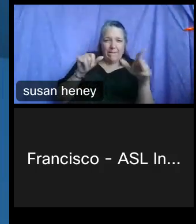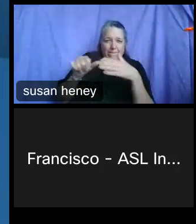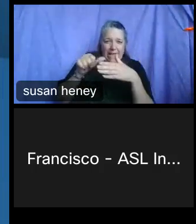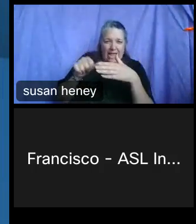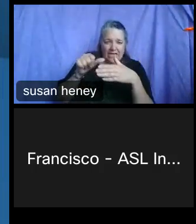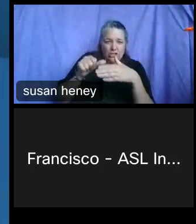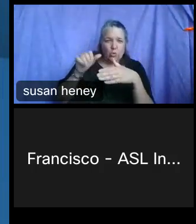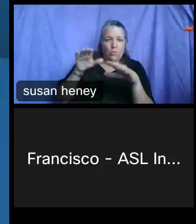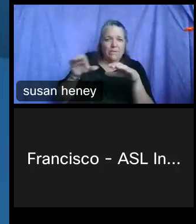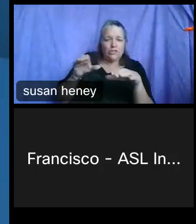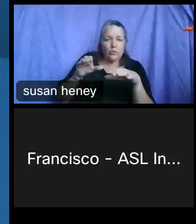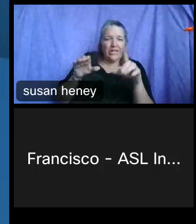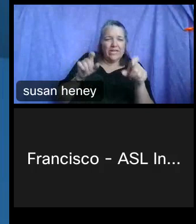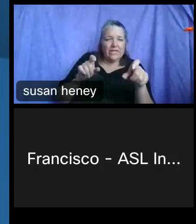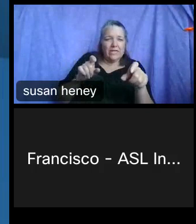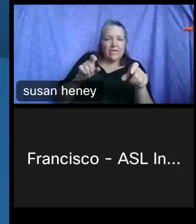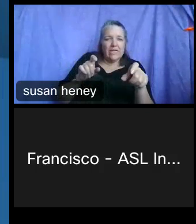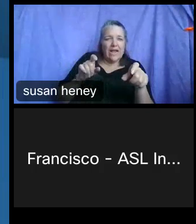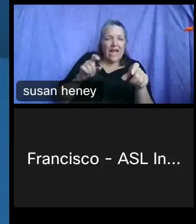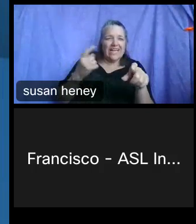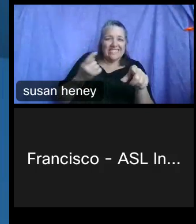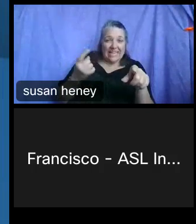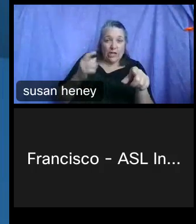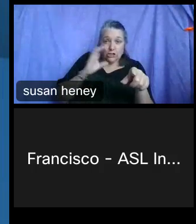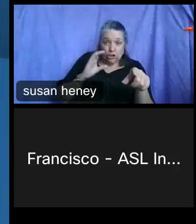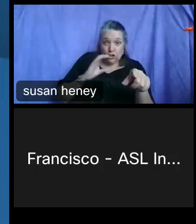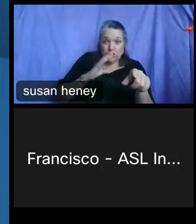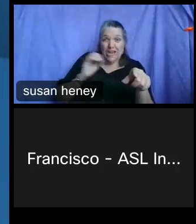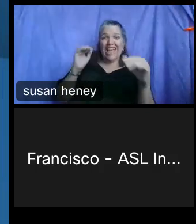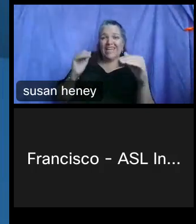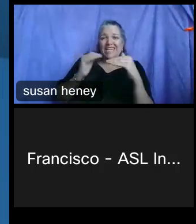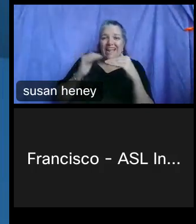what's called a single search and an advanced search. If you miss any steps when I go live,